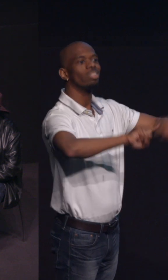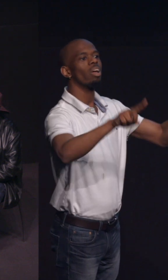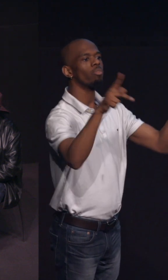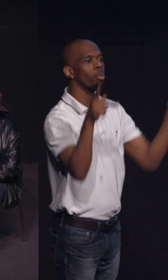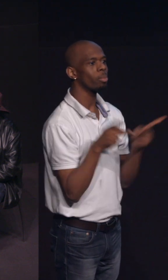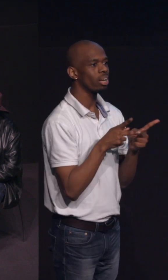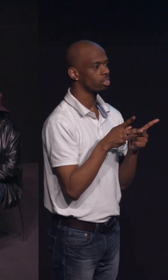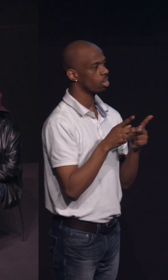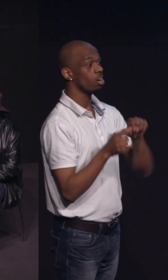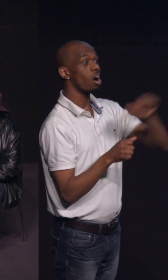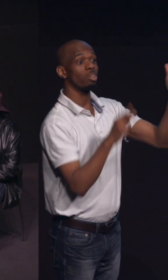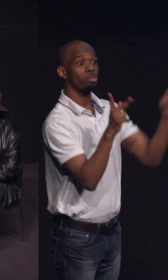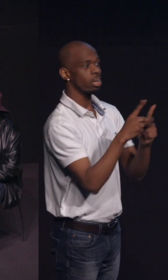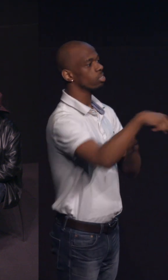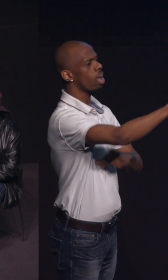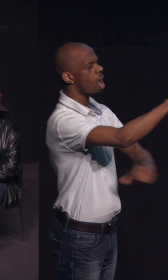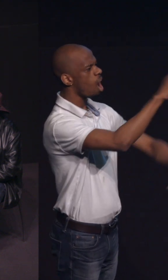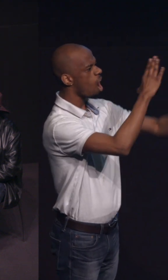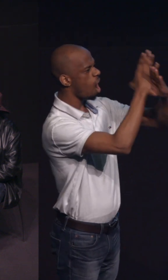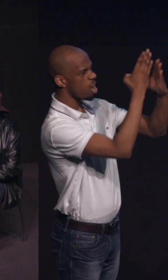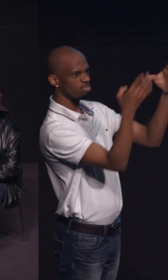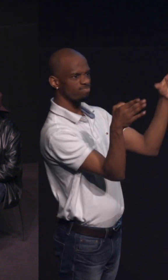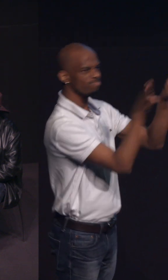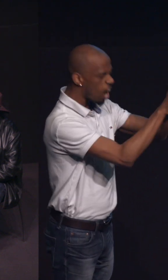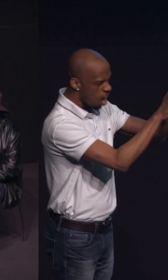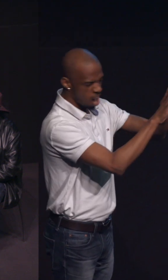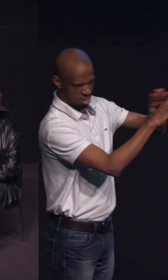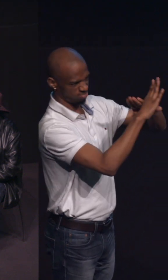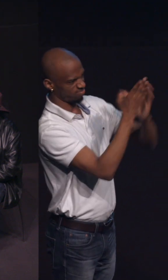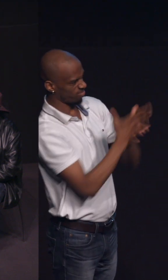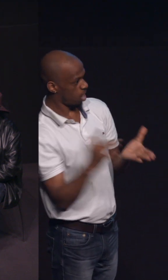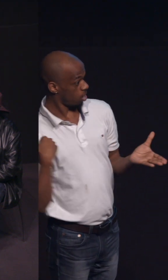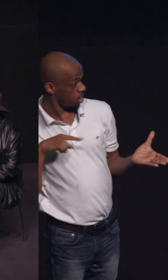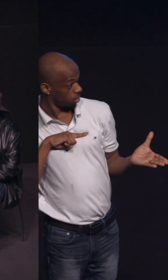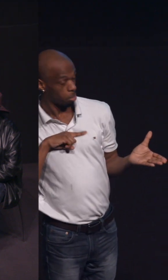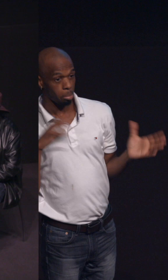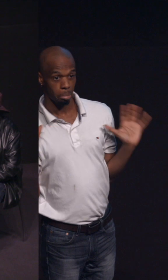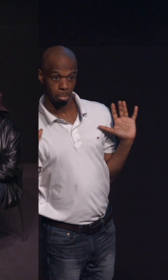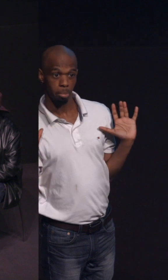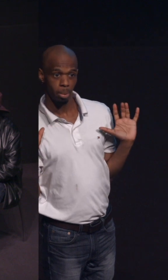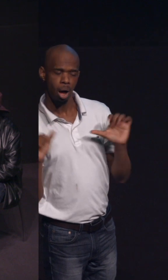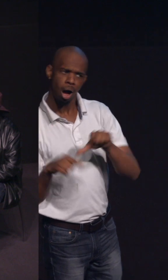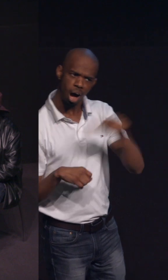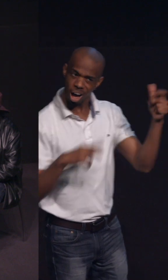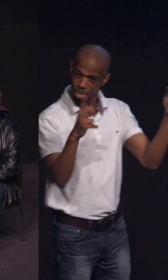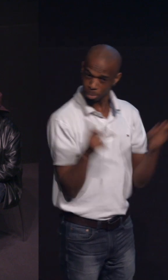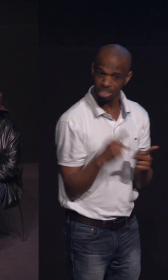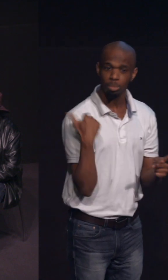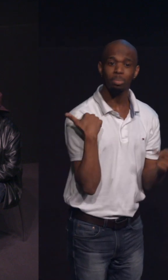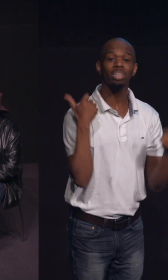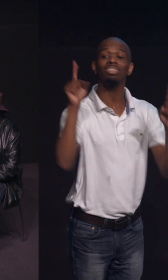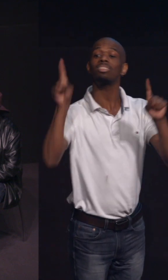but I do wanna say Sonoma County in their weird way has welcomed us,